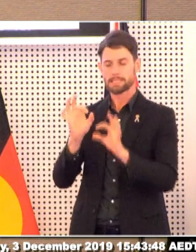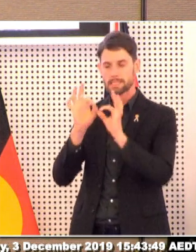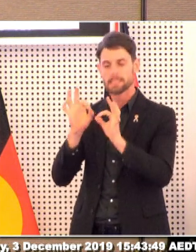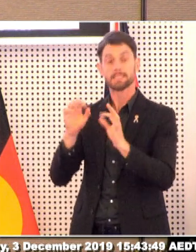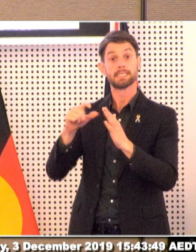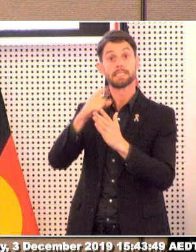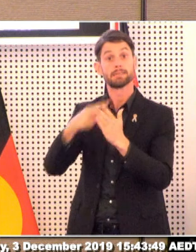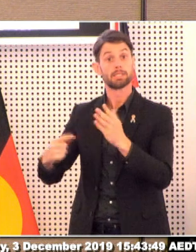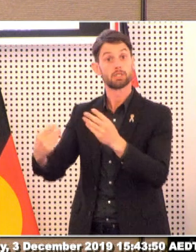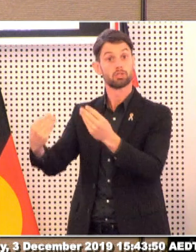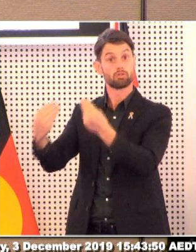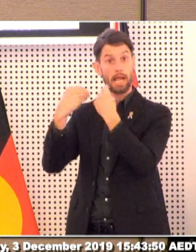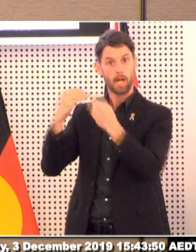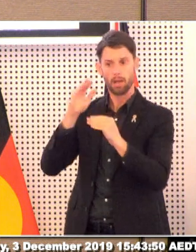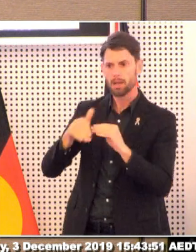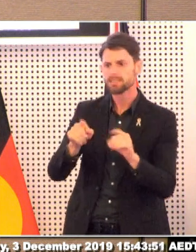and you go out then as your CV.